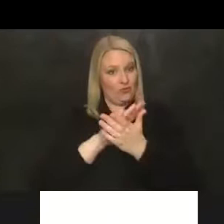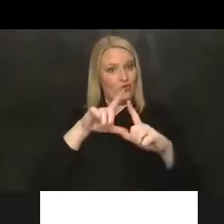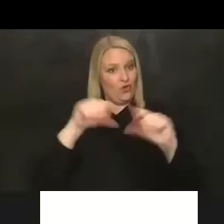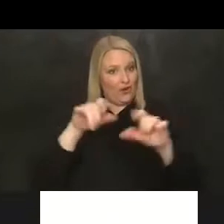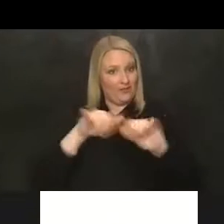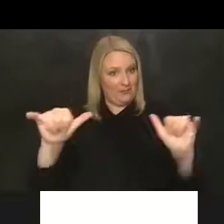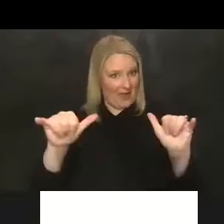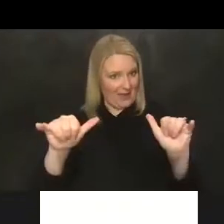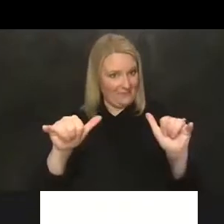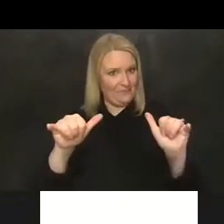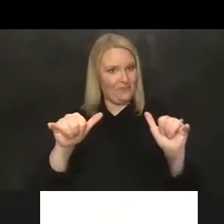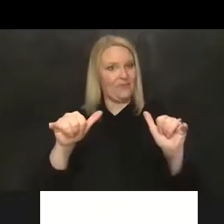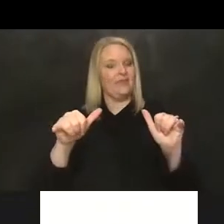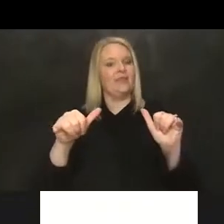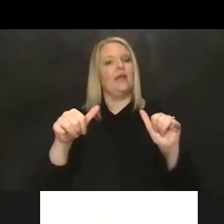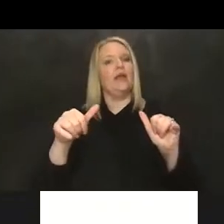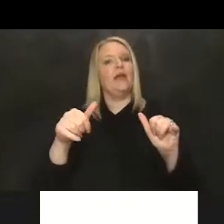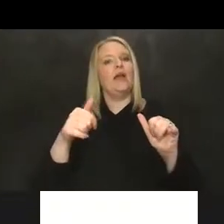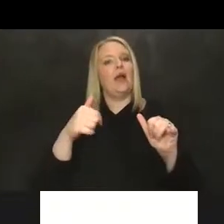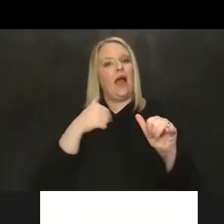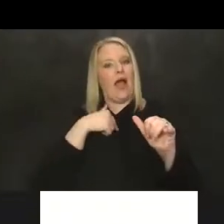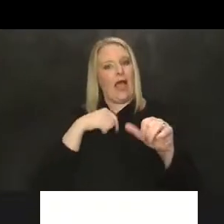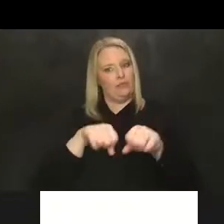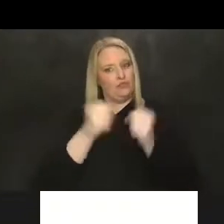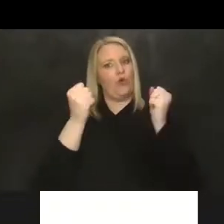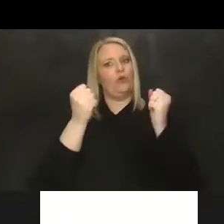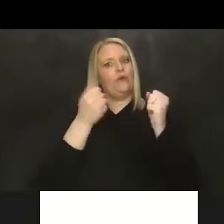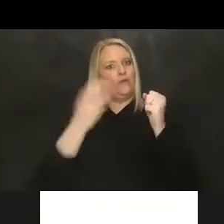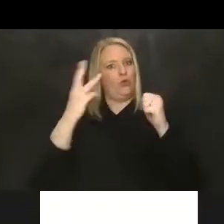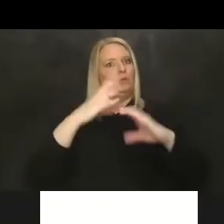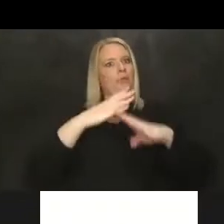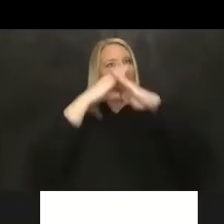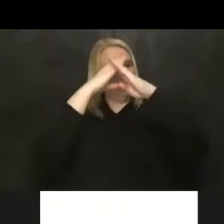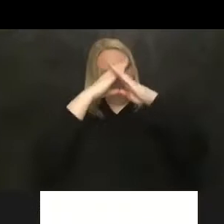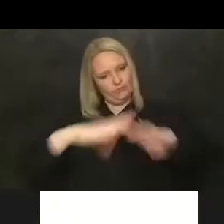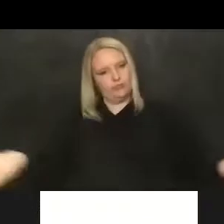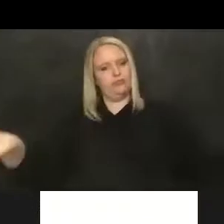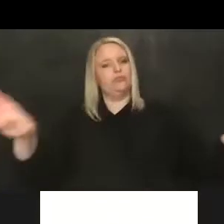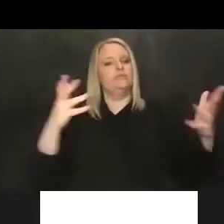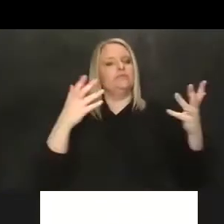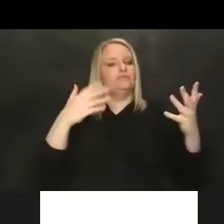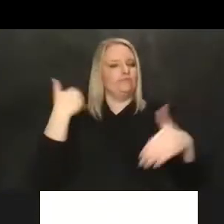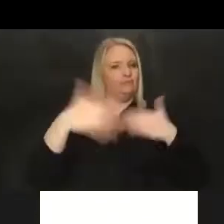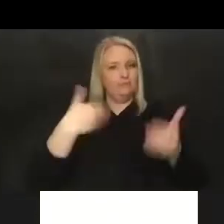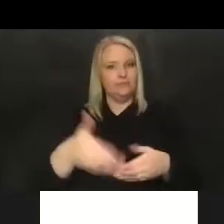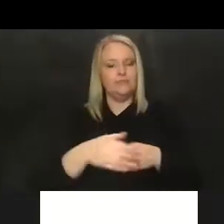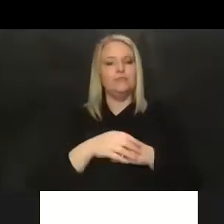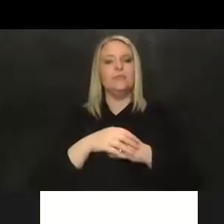so I kind of broke a couple of barriers, and I think that sometimes when people